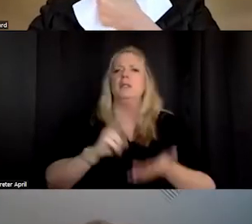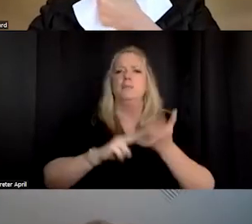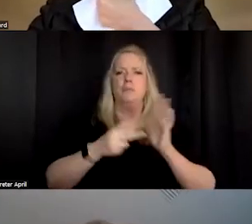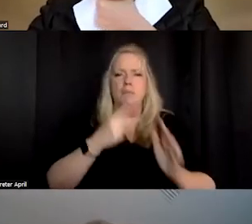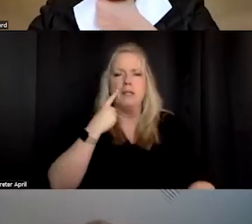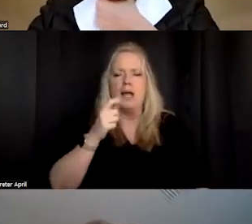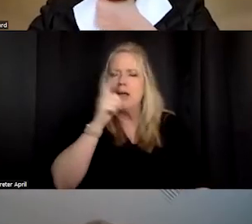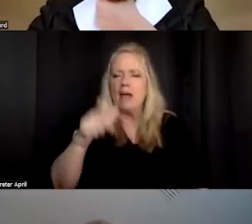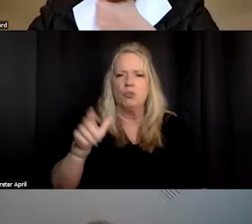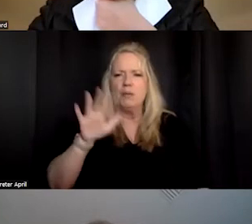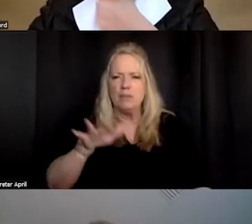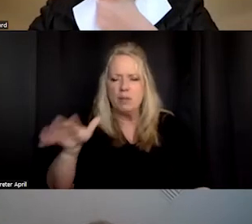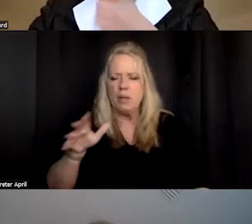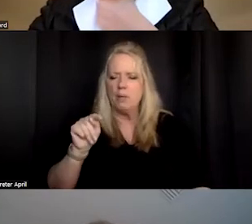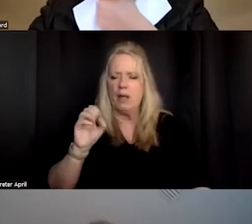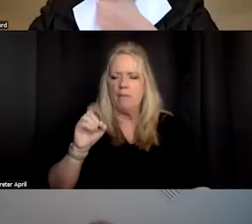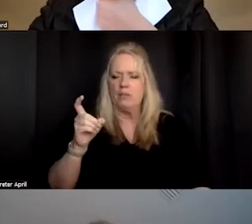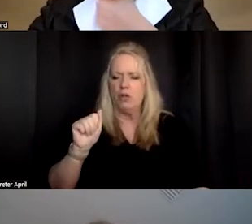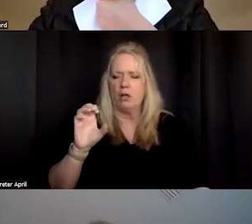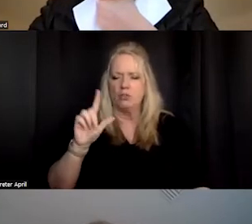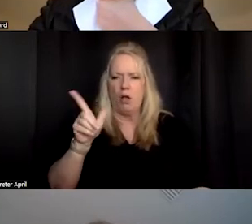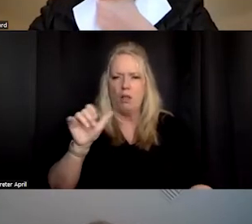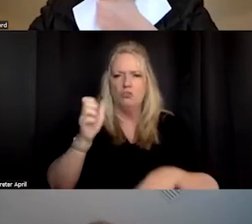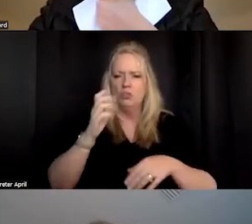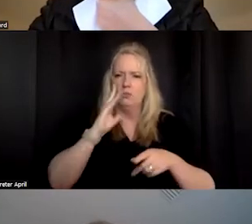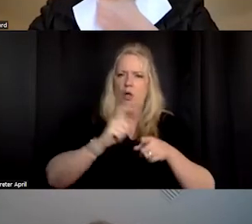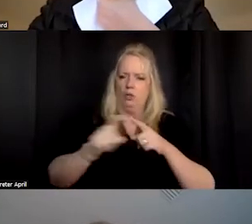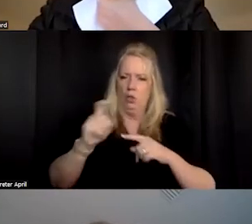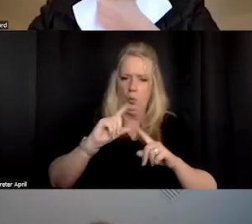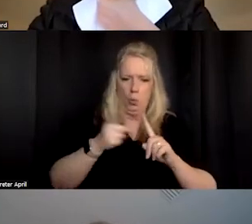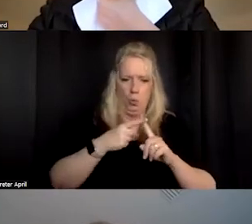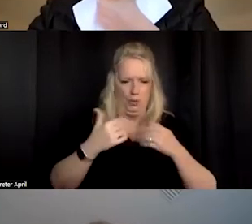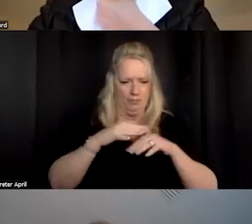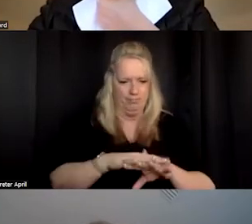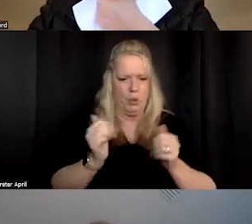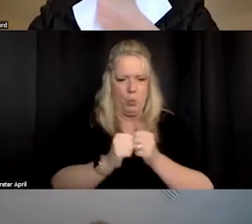BUT HAVE A TOXICOLOGIST ON CALL. AND THE OTHER PIECE IS WHEN THEY INTEGRATED WITH RESIDENCY. SO,